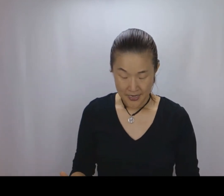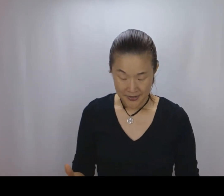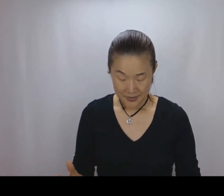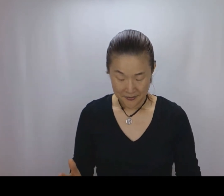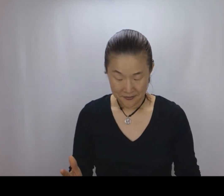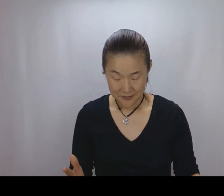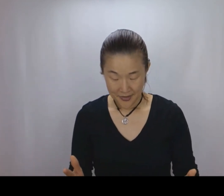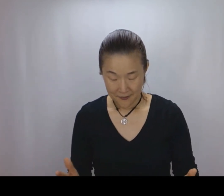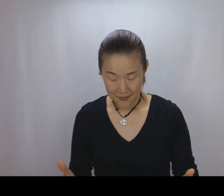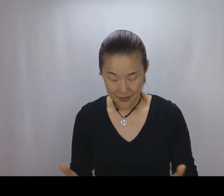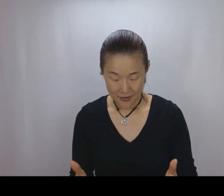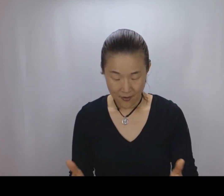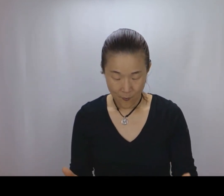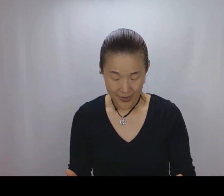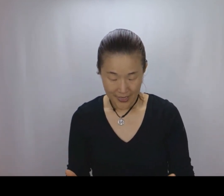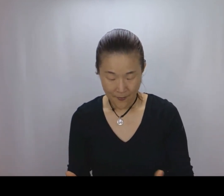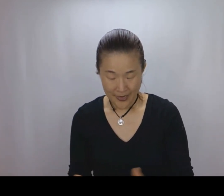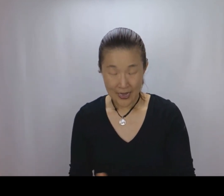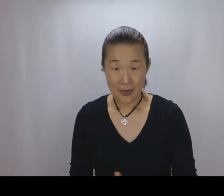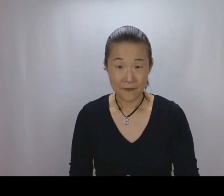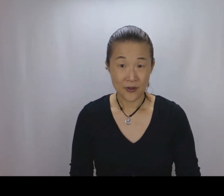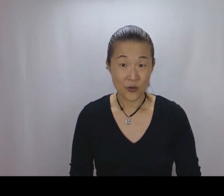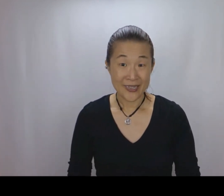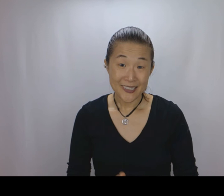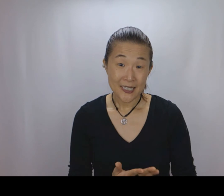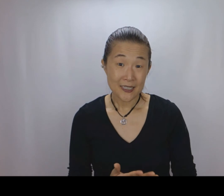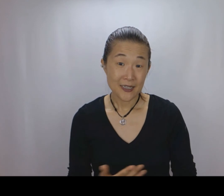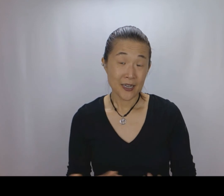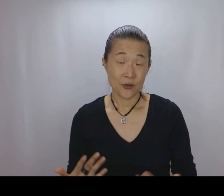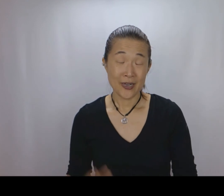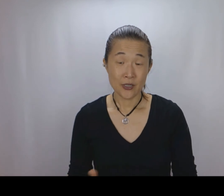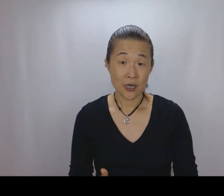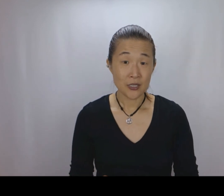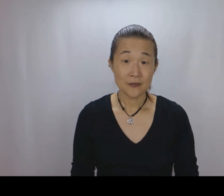So with that we have grandson and granddaughter.